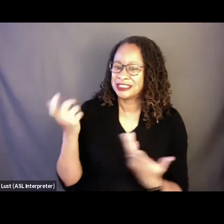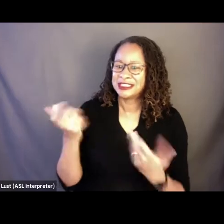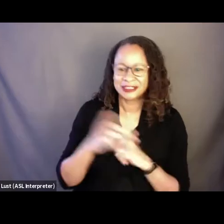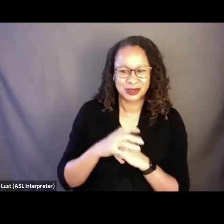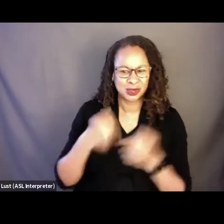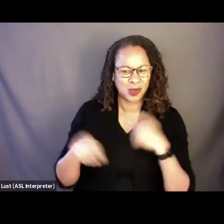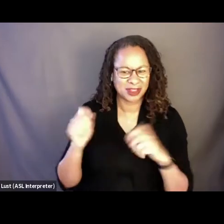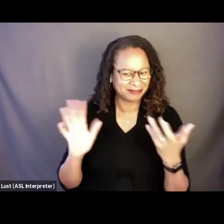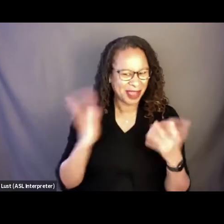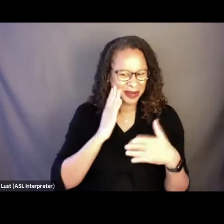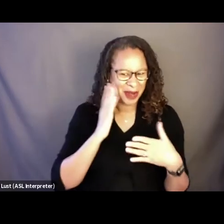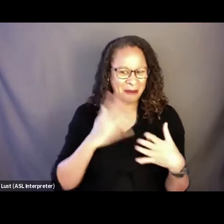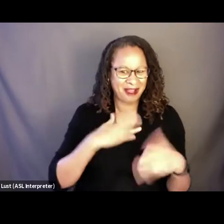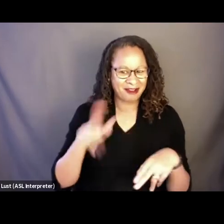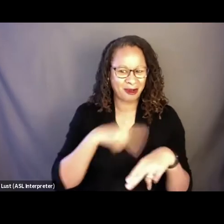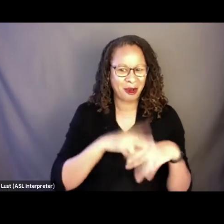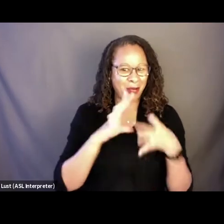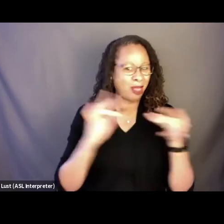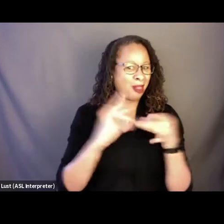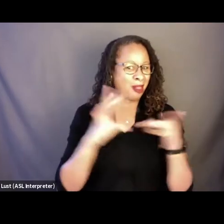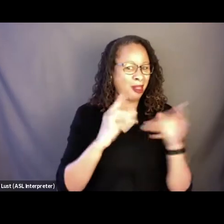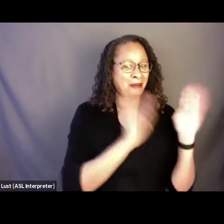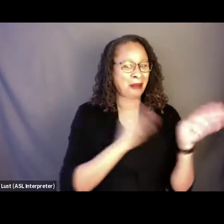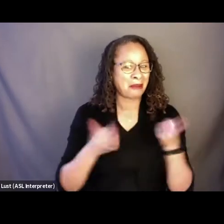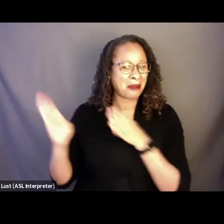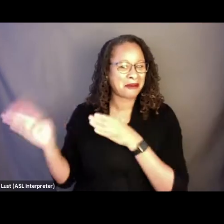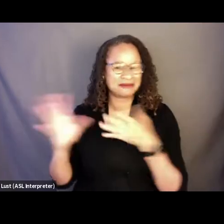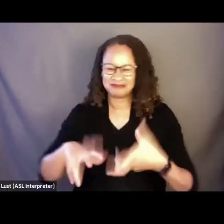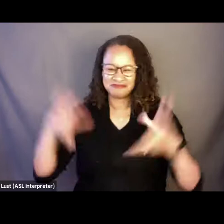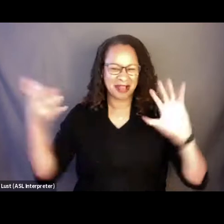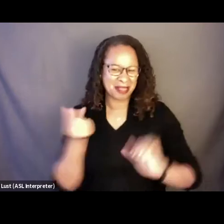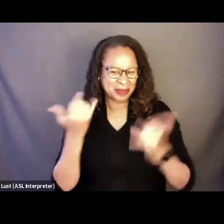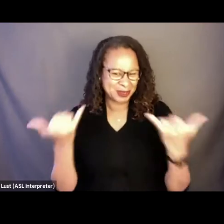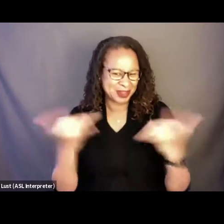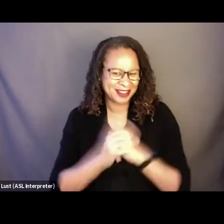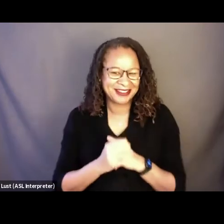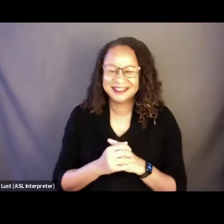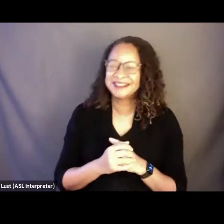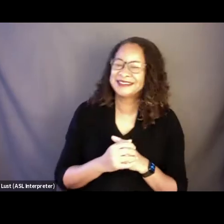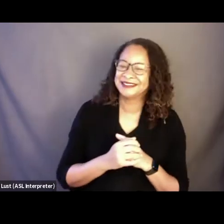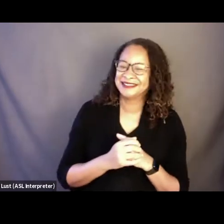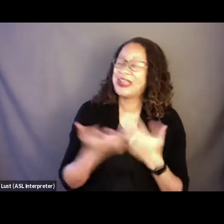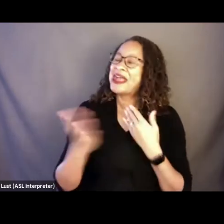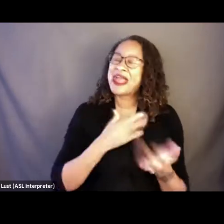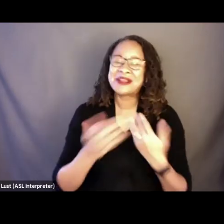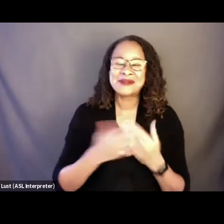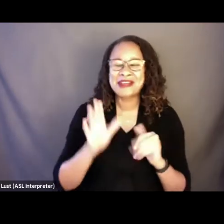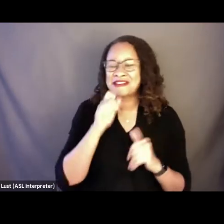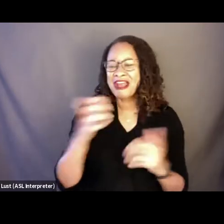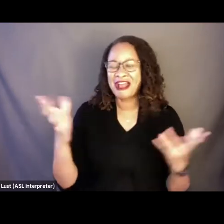You're used to my normal script, so here we go. Anyway, you're not here to hear from me.